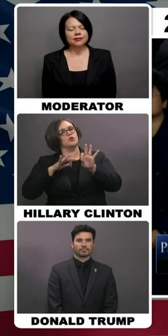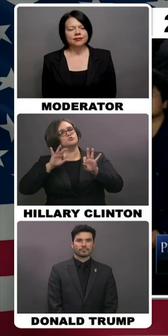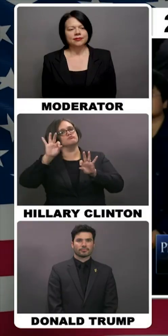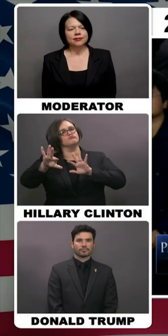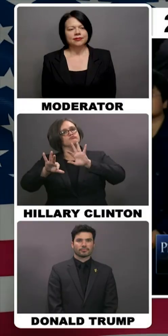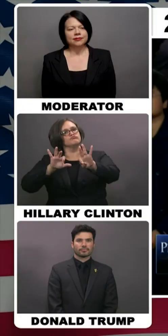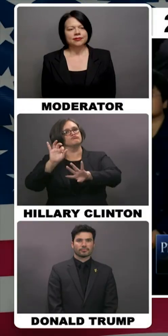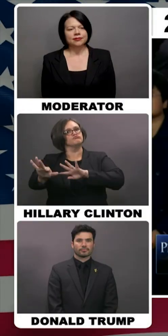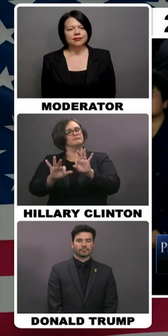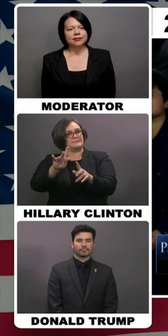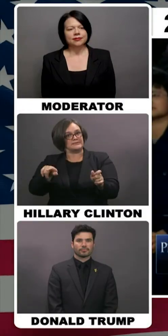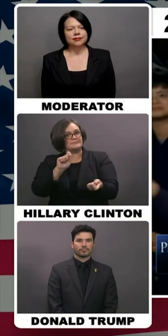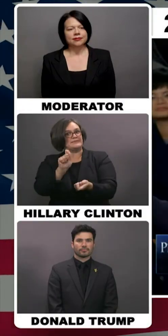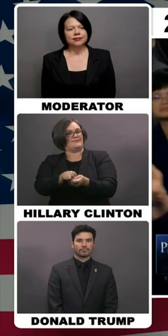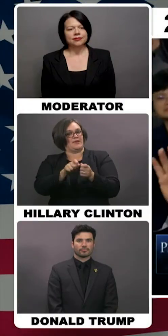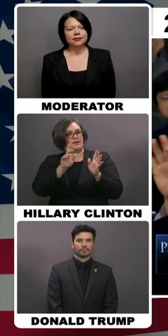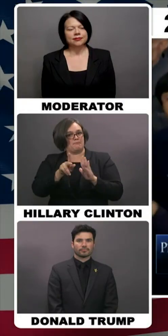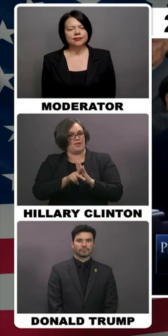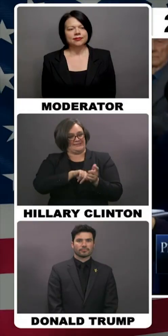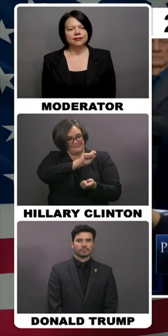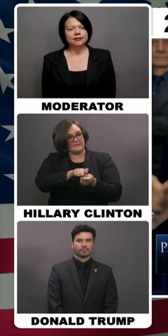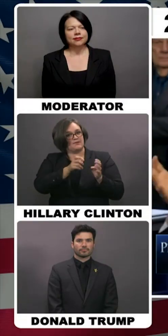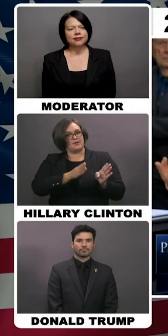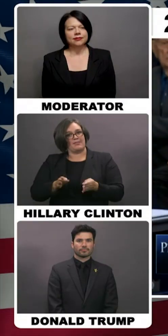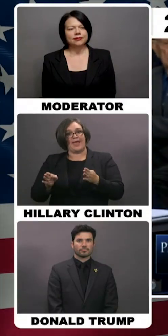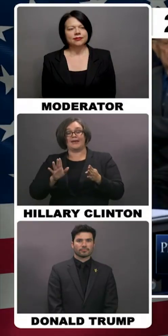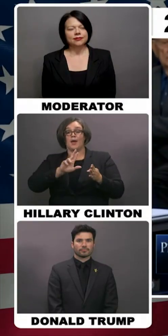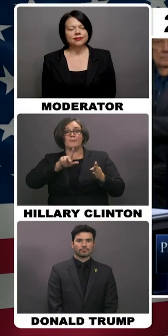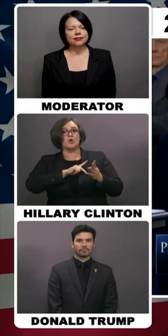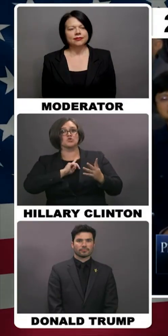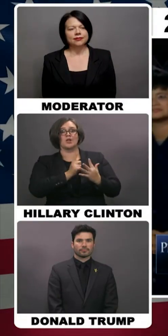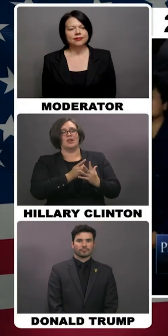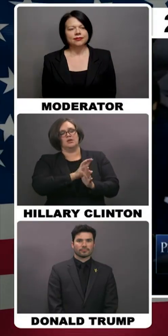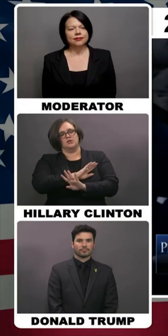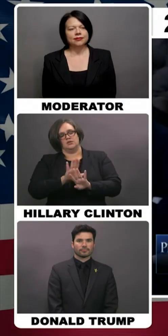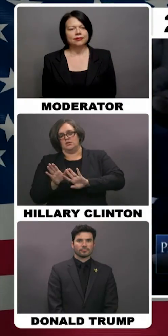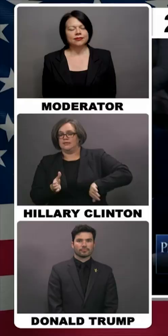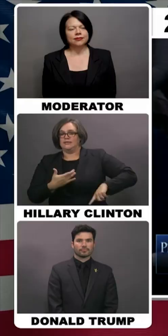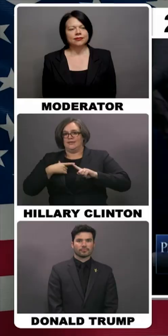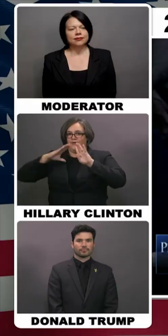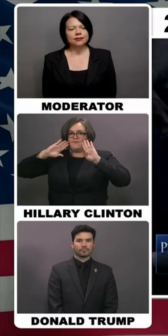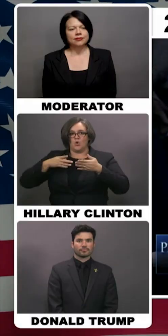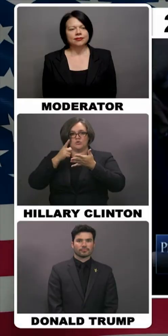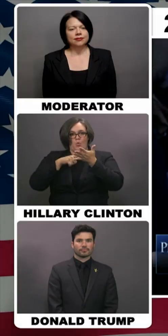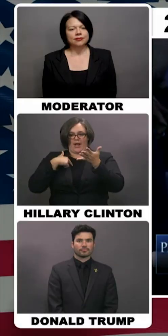and plans, trying to get it off of the personal and put it on to what it is I wanna do as president.